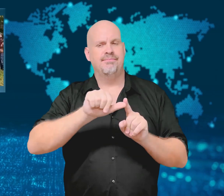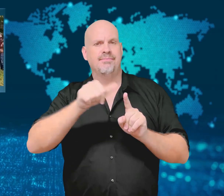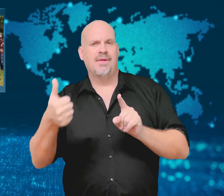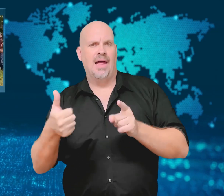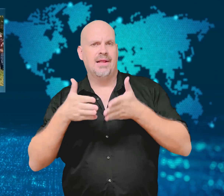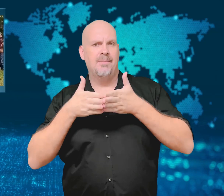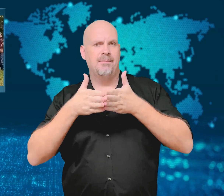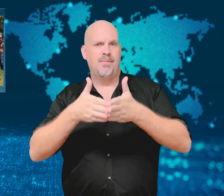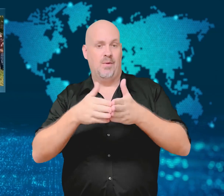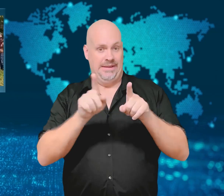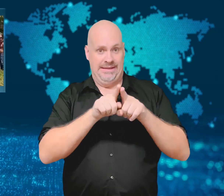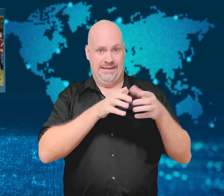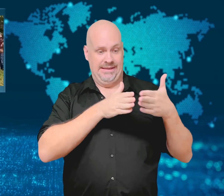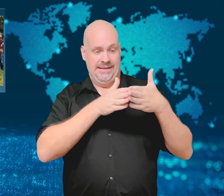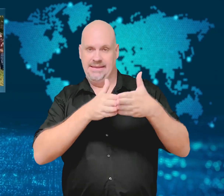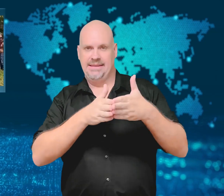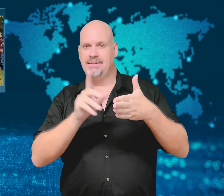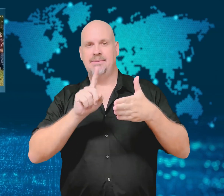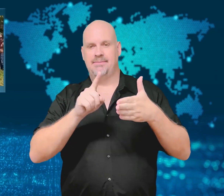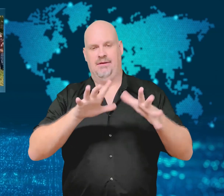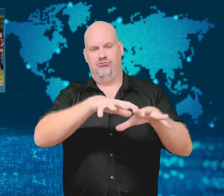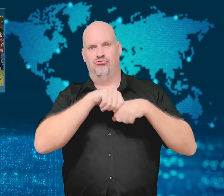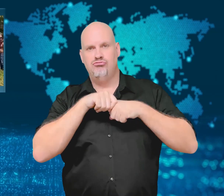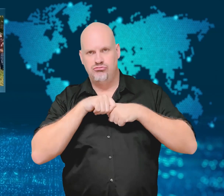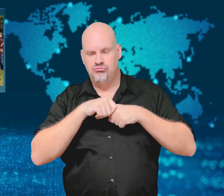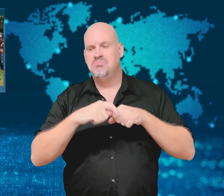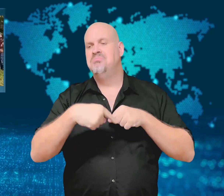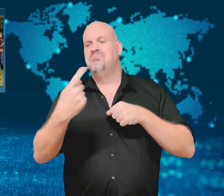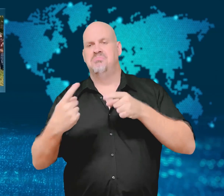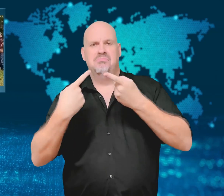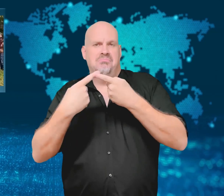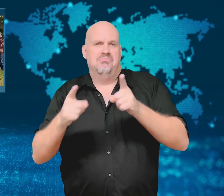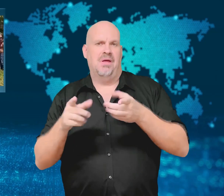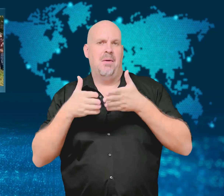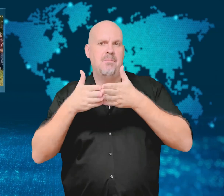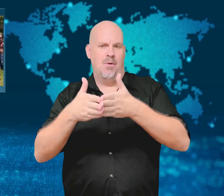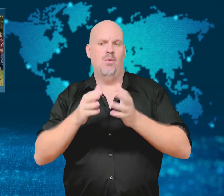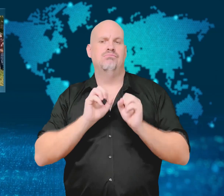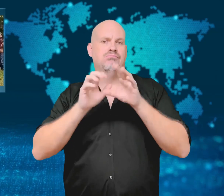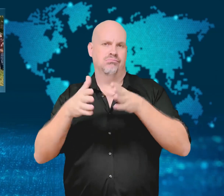The people were released and allowed to leave on